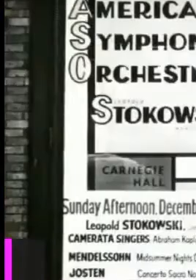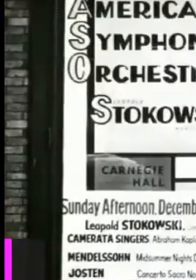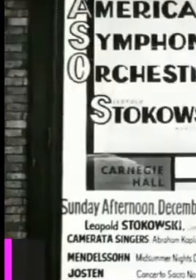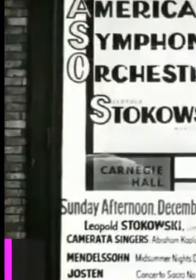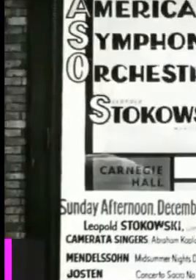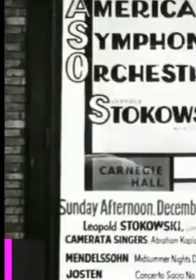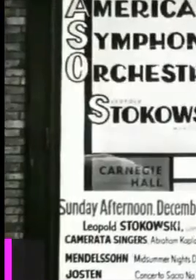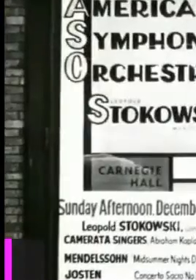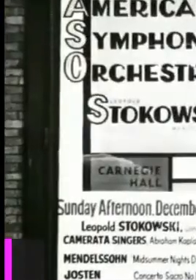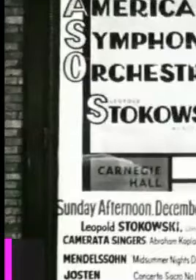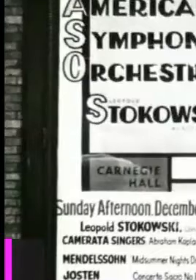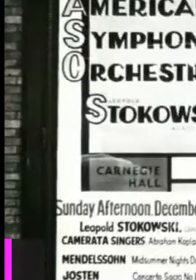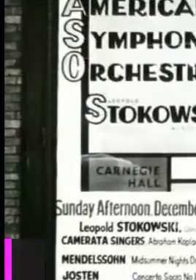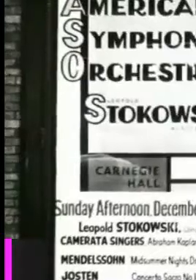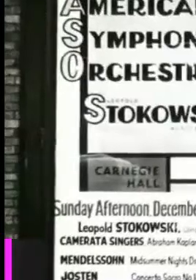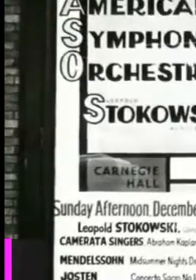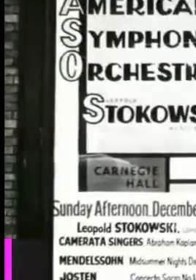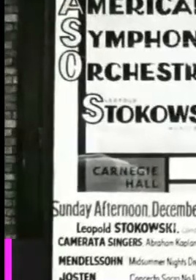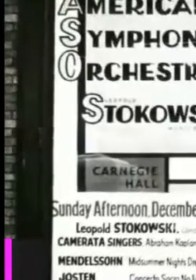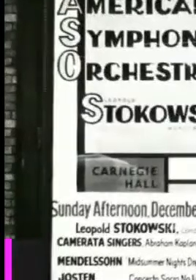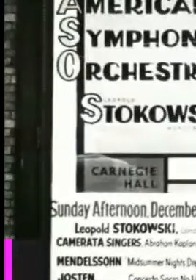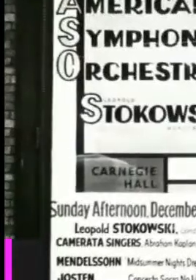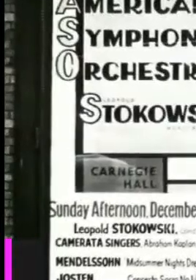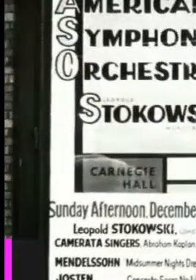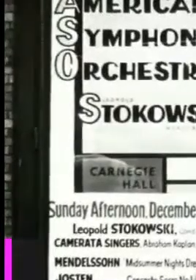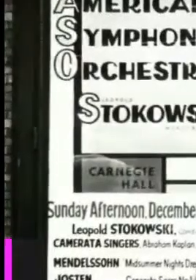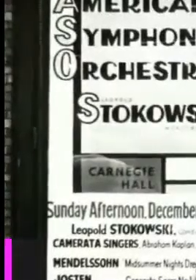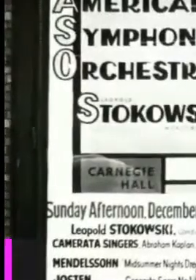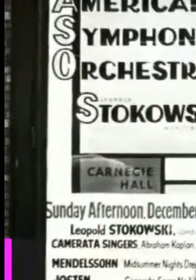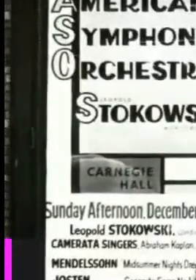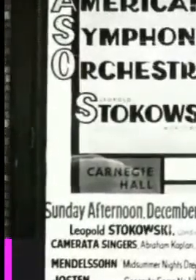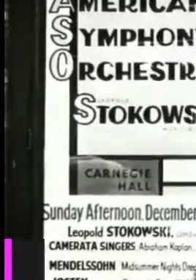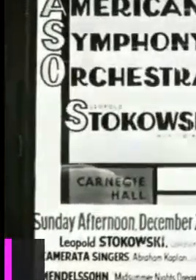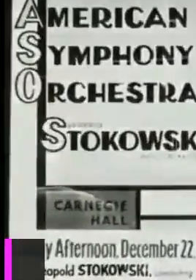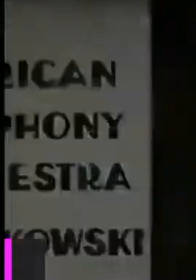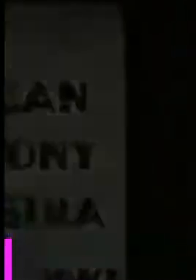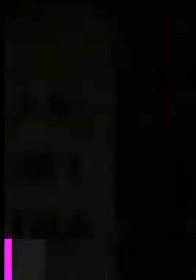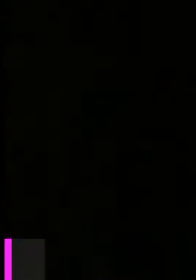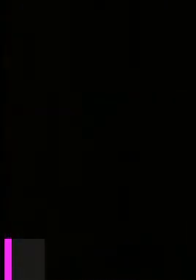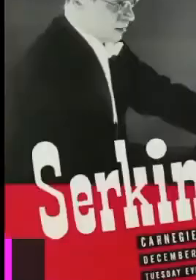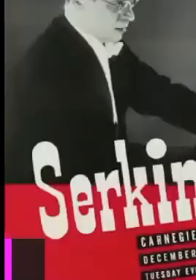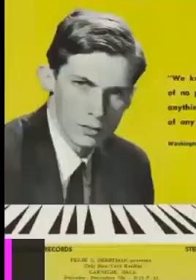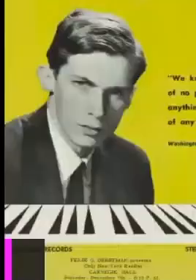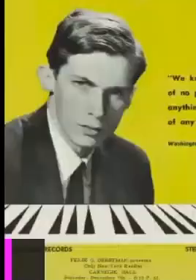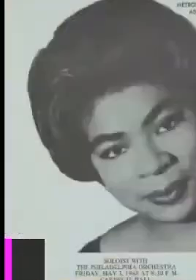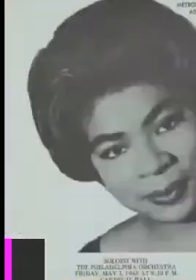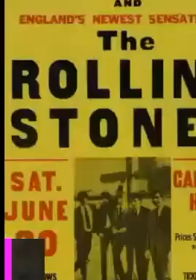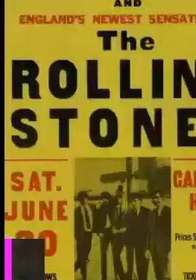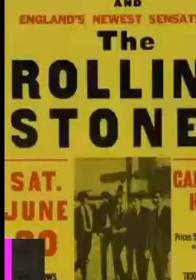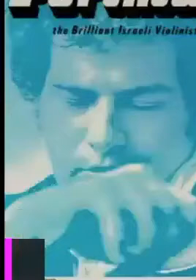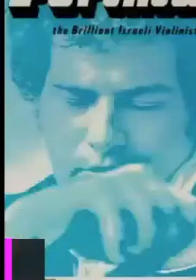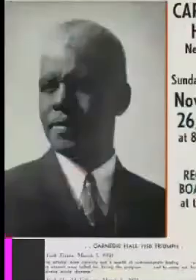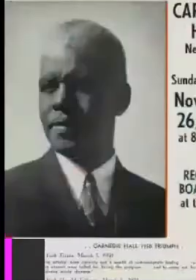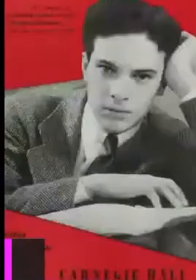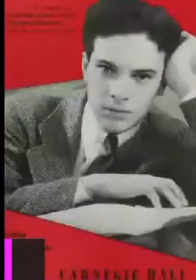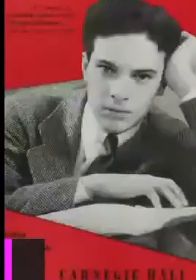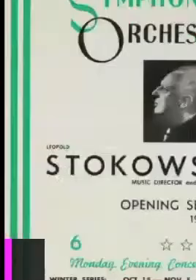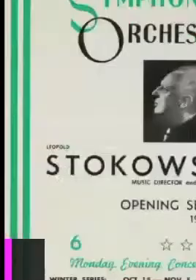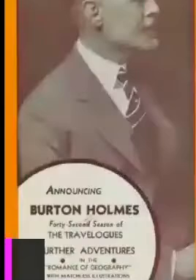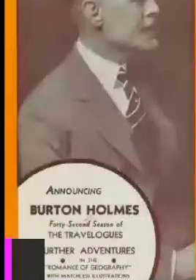Listings that have included some of the most legendary artists of all time. Inspired by the beautiful stained-glass